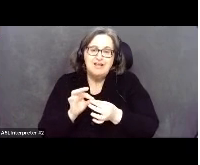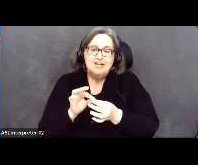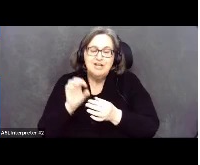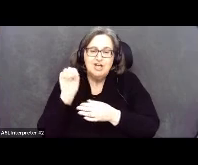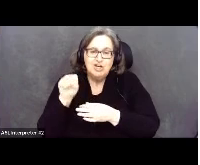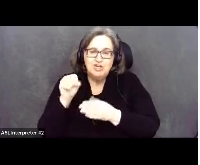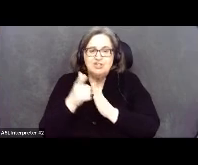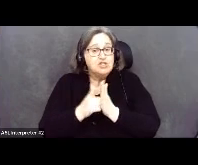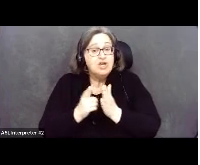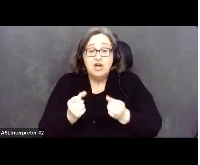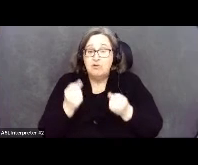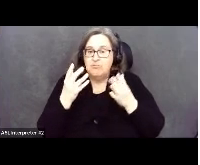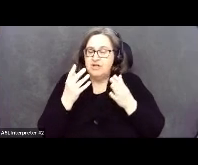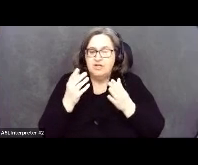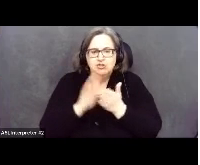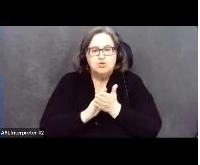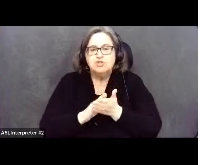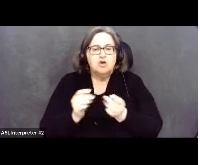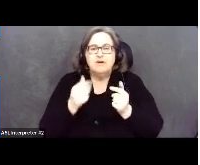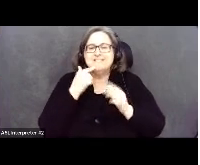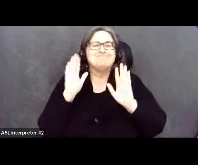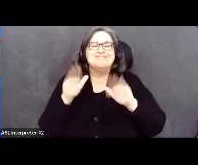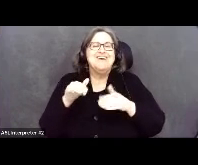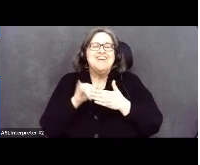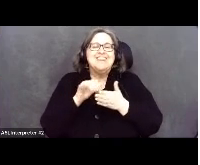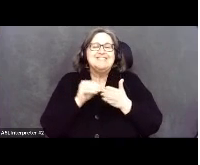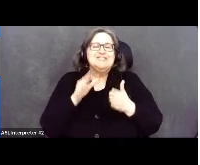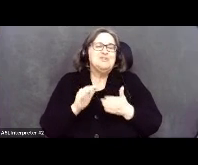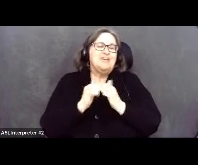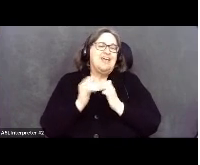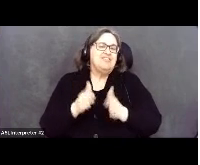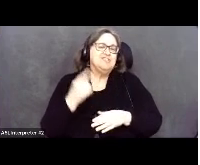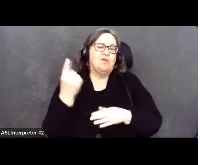A lot of schools say, oh, it is student athletes, that's what we are focusing on.